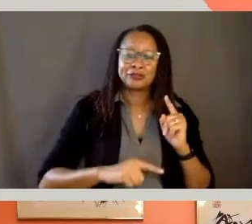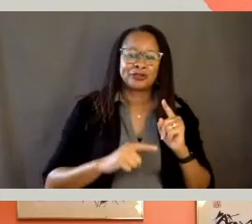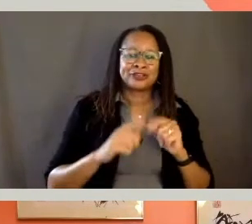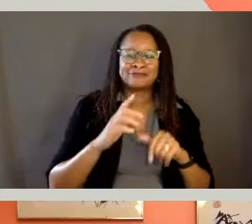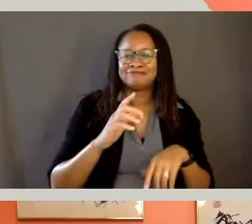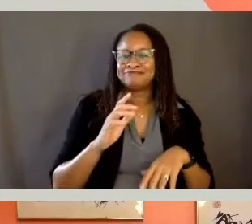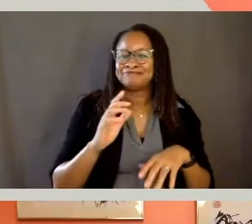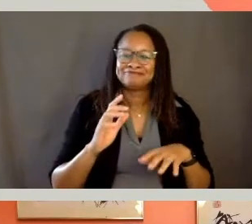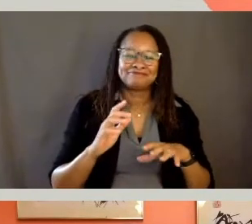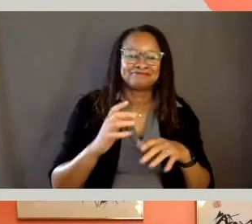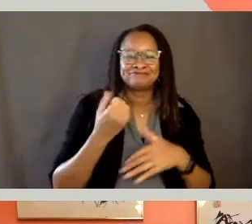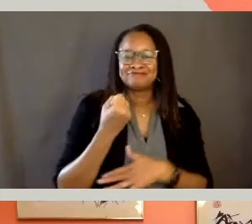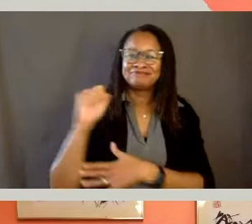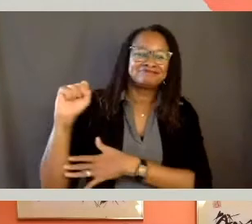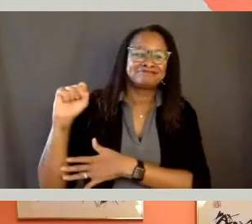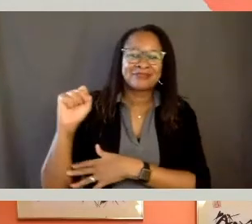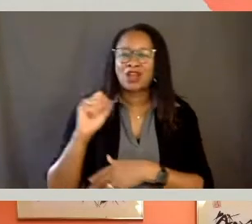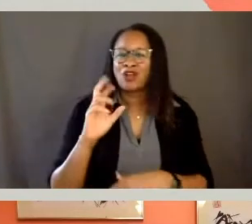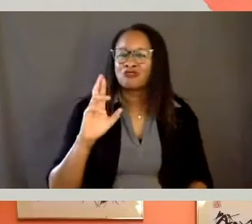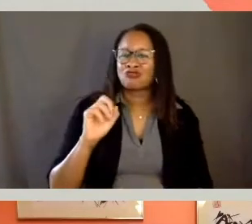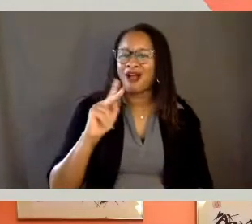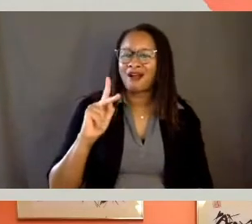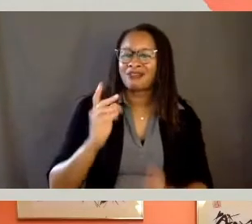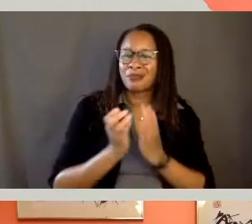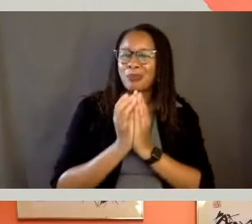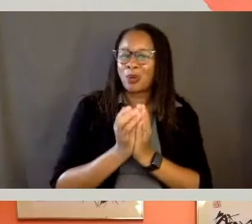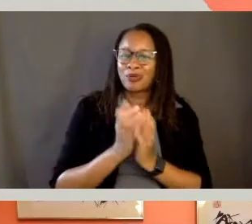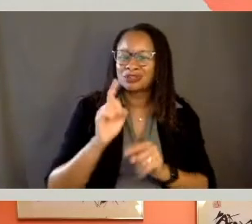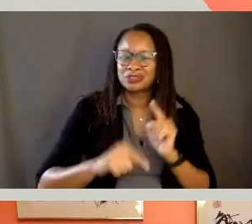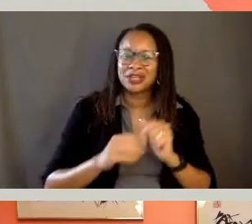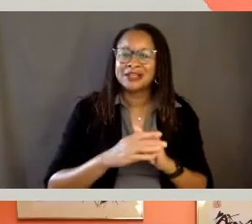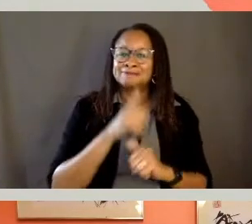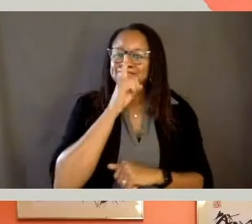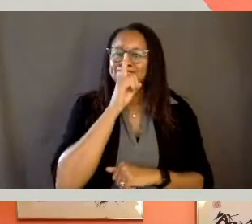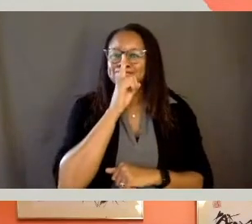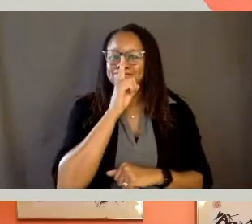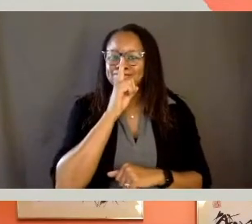she couldn't kind of like say things, she'd have to keep her voice to herself.